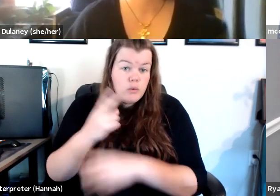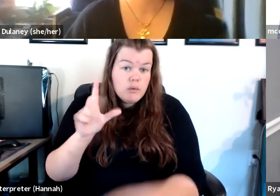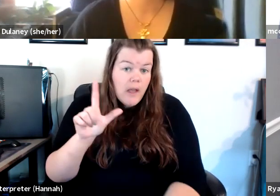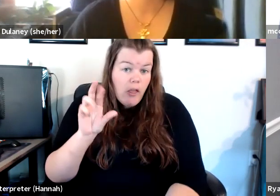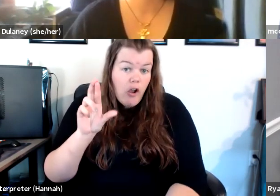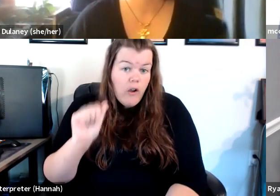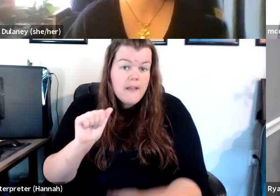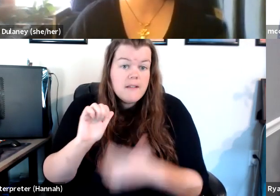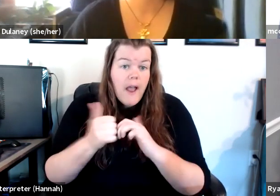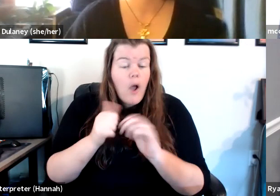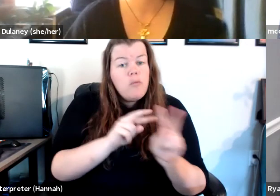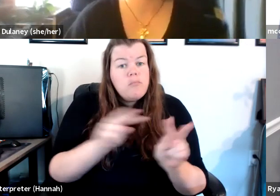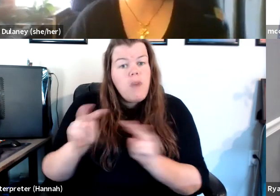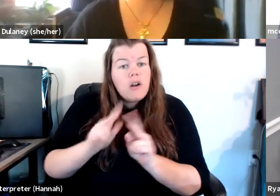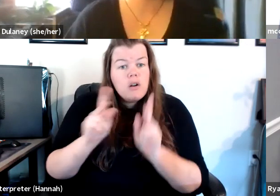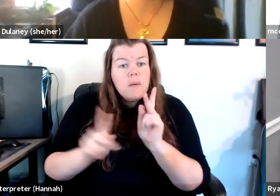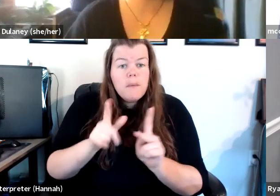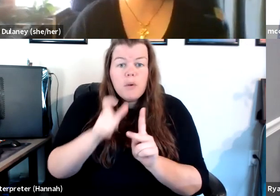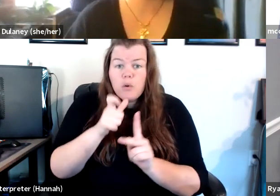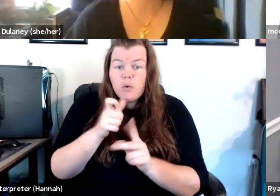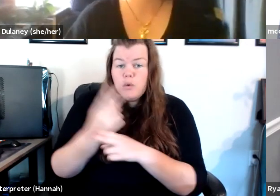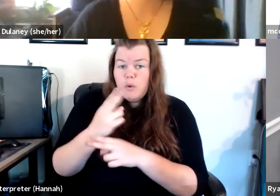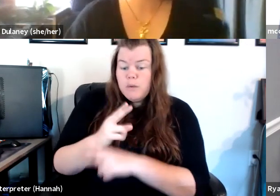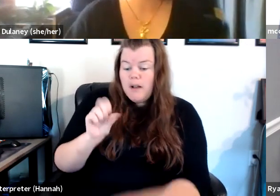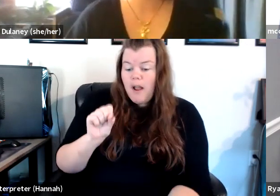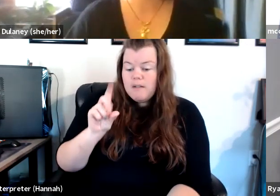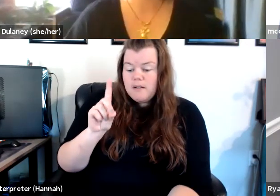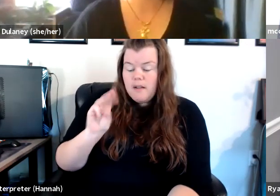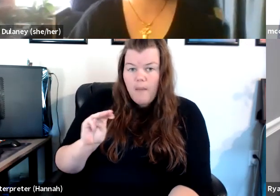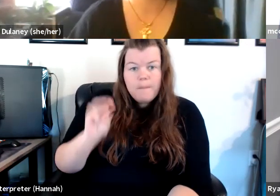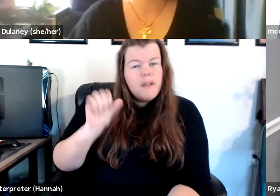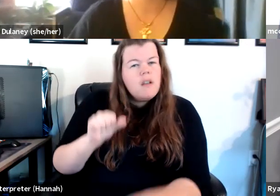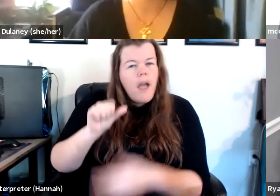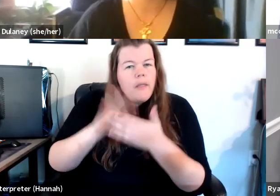are using supported decision-making so we can learn what's working well and how we can